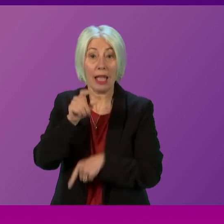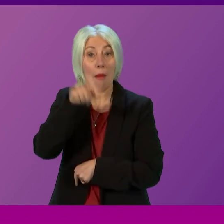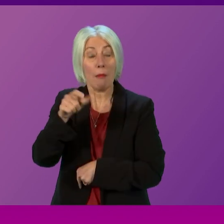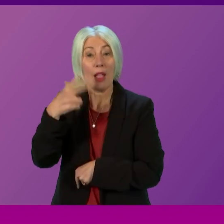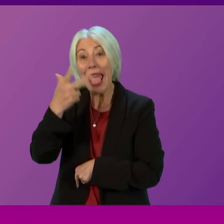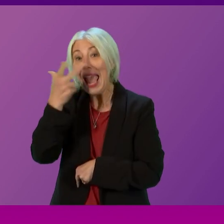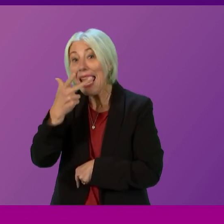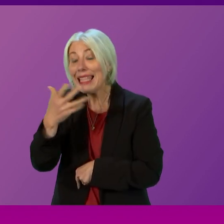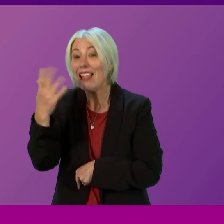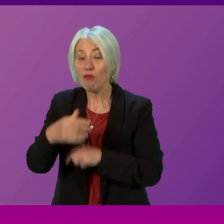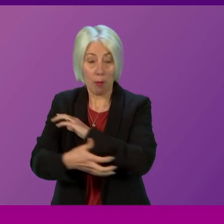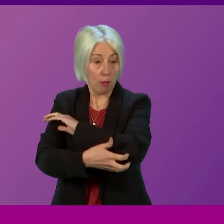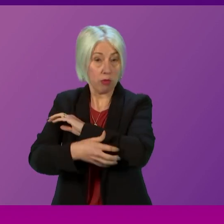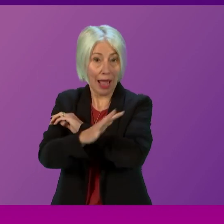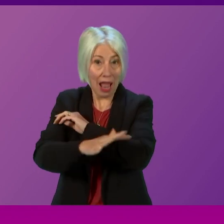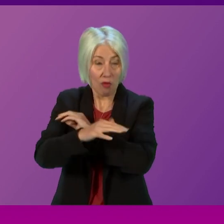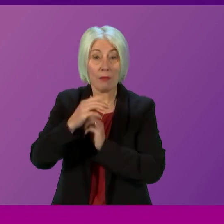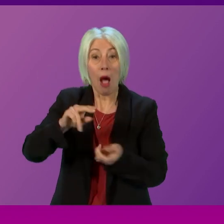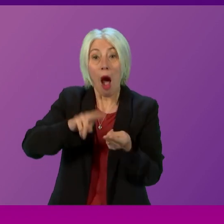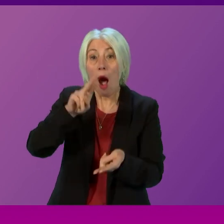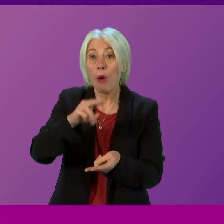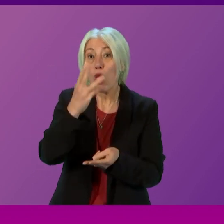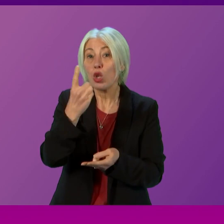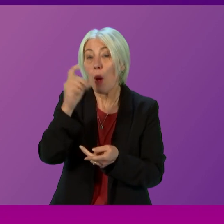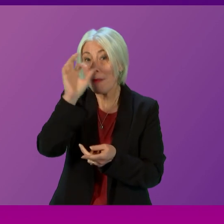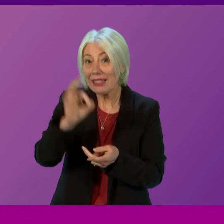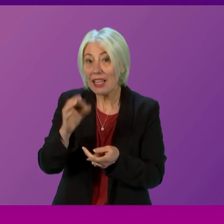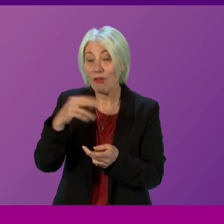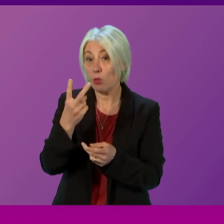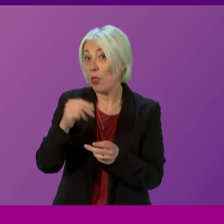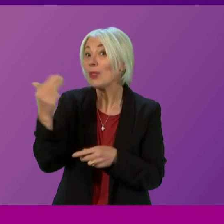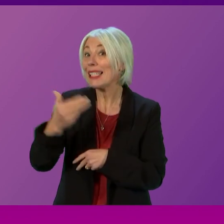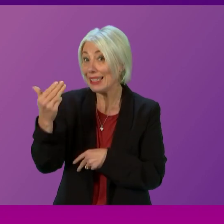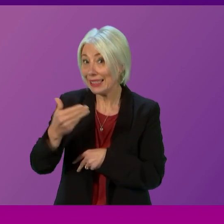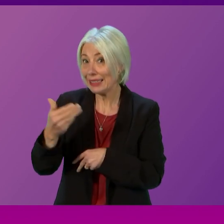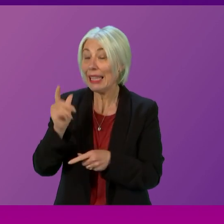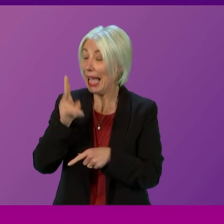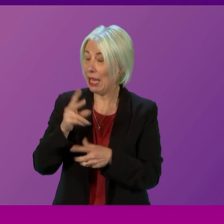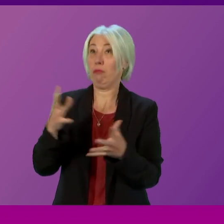areas securing places has also increased—by 31 per cent—since 2019. Again, that is a record high,